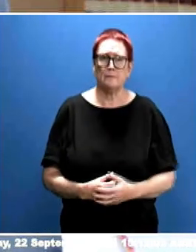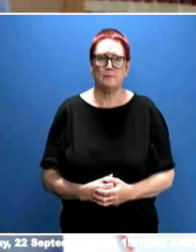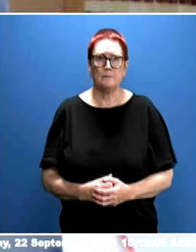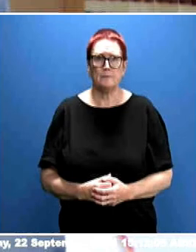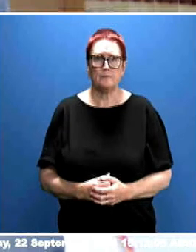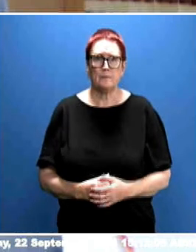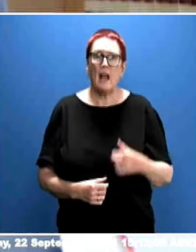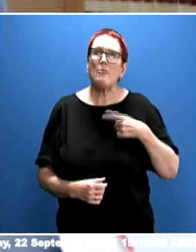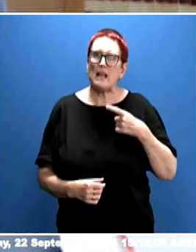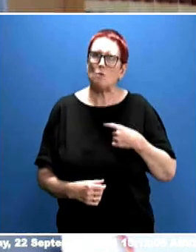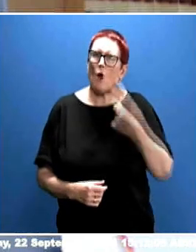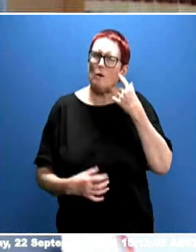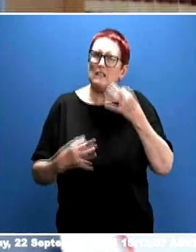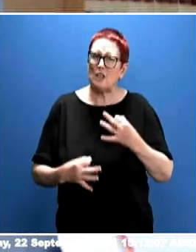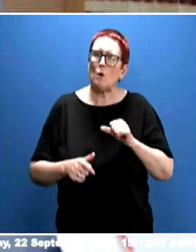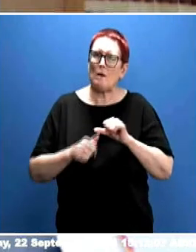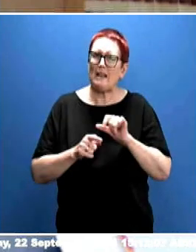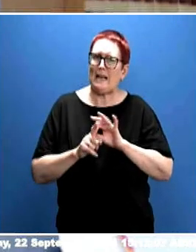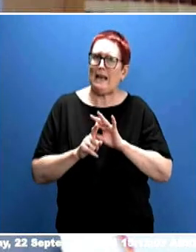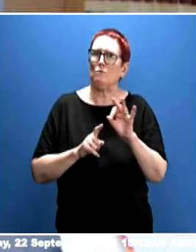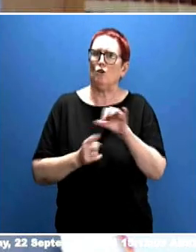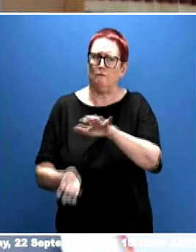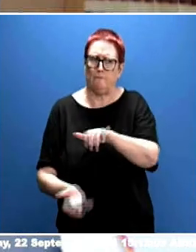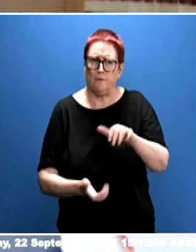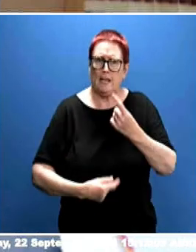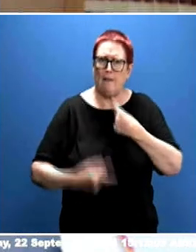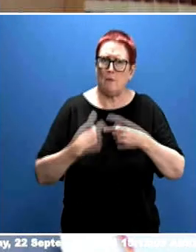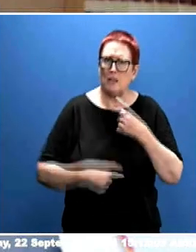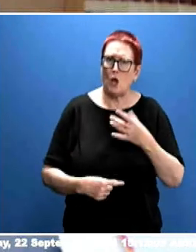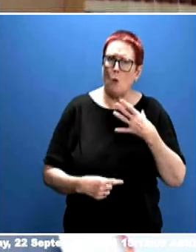data so we can do exactly that, because we do need to understand how effective